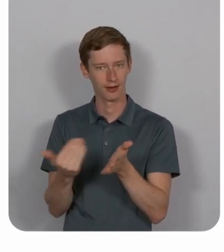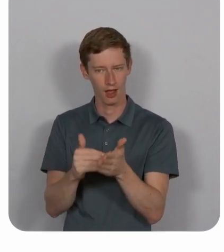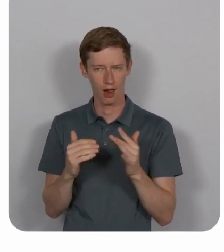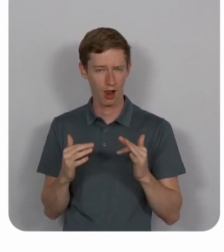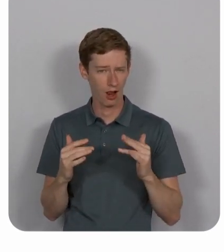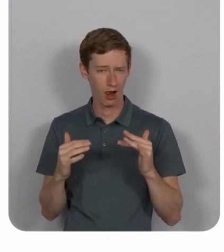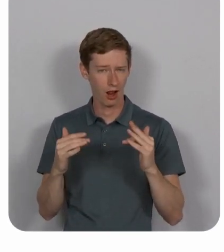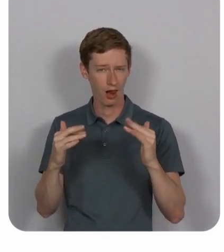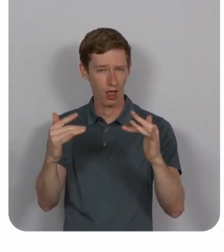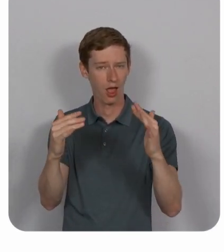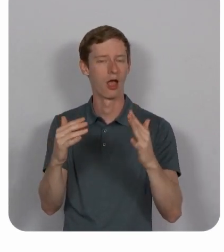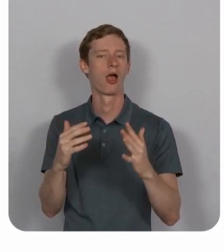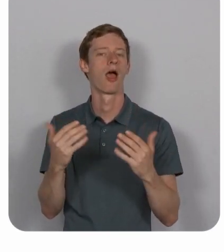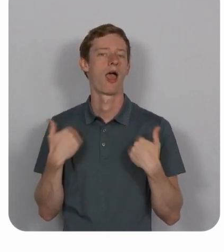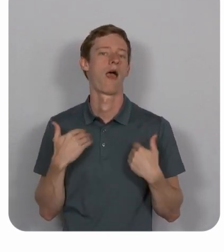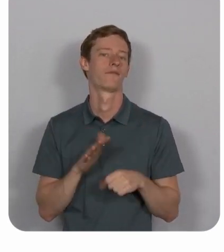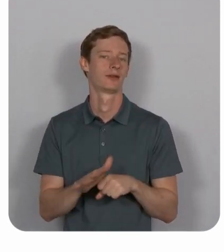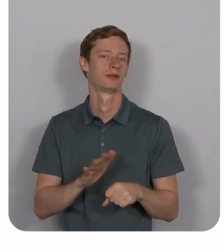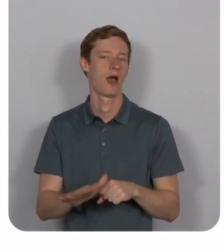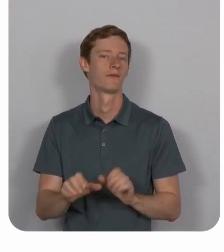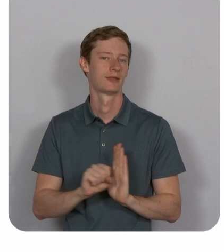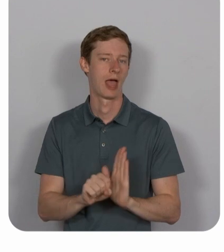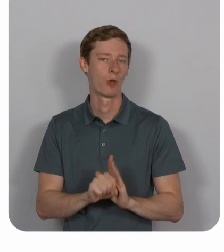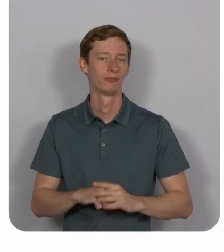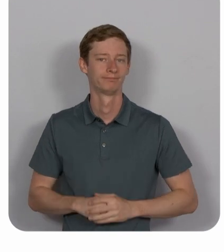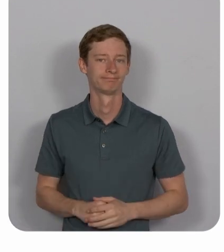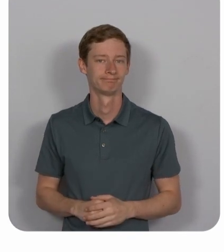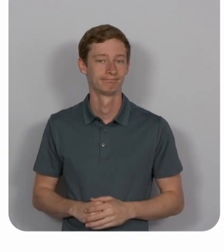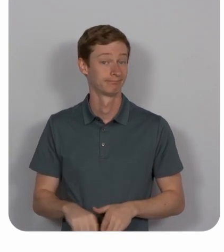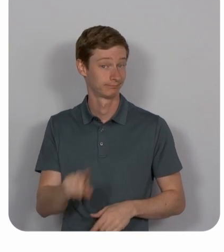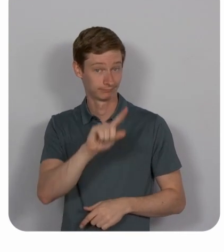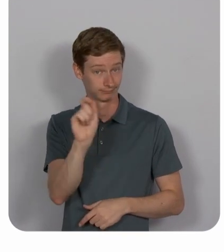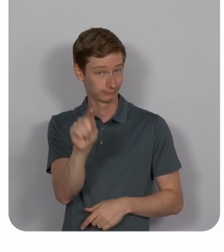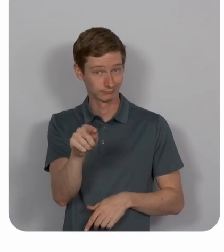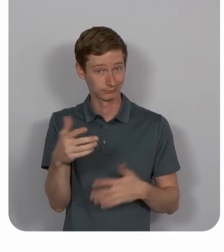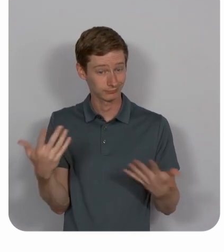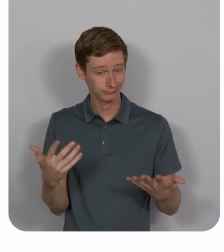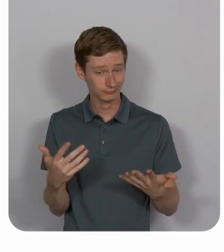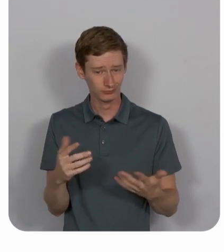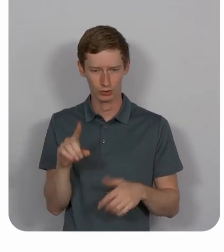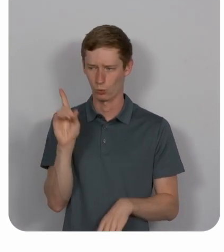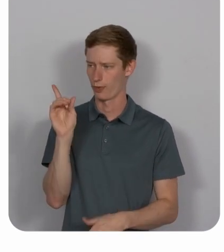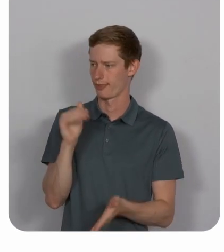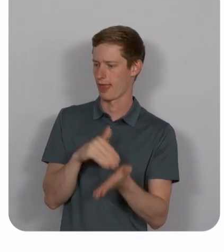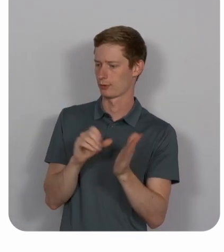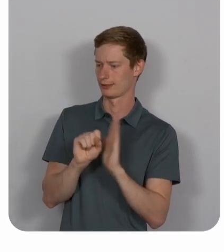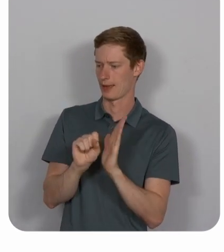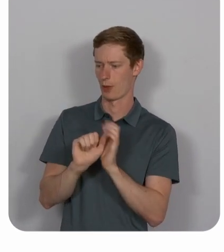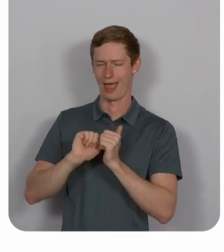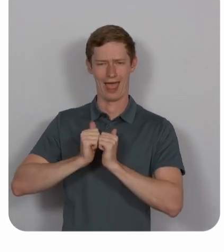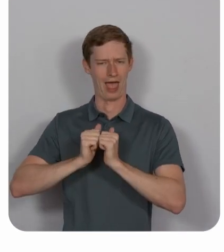and over again until we get as many samples as we need. The obvious question is how do you go about creating a thousand samples in